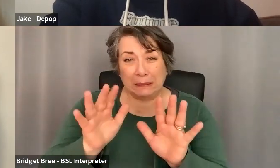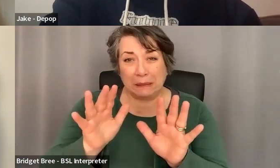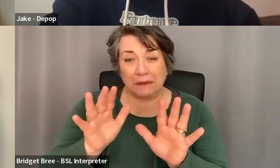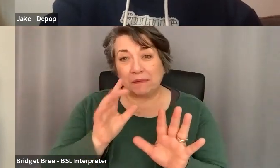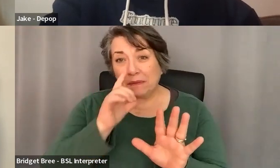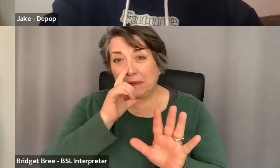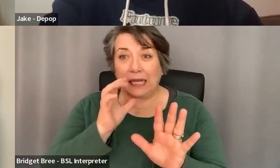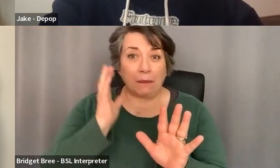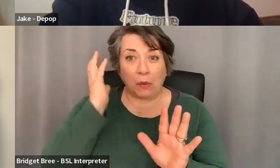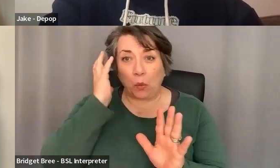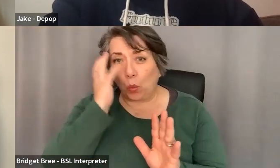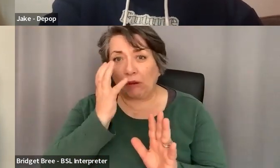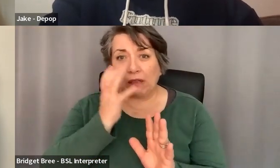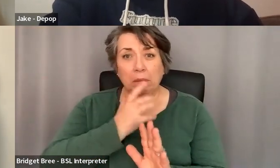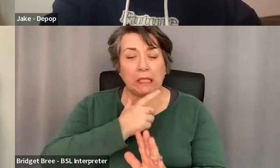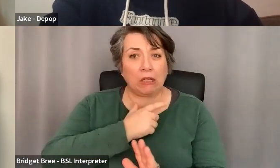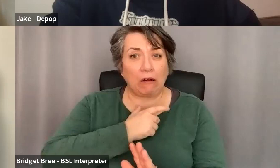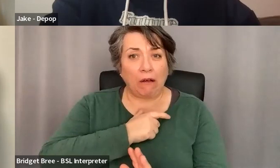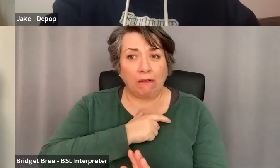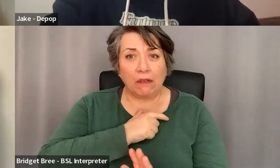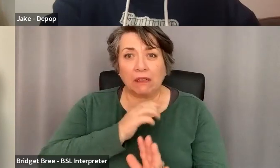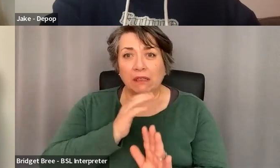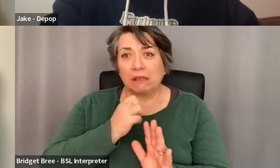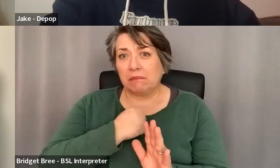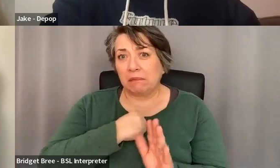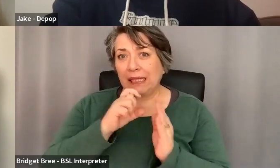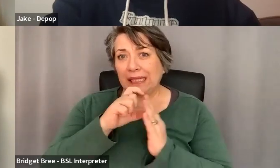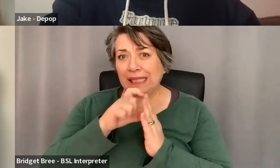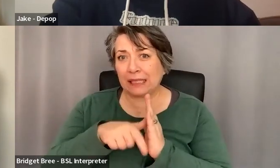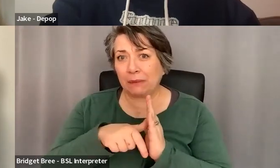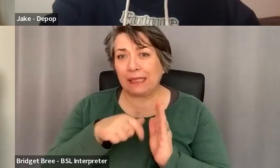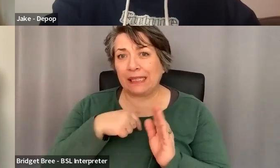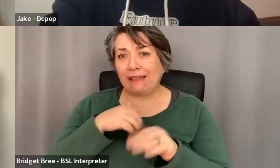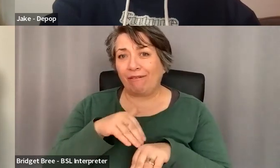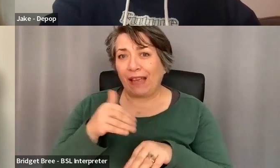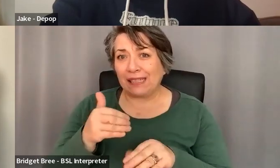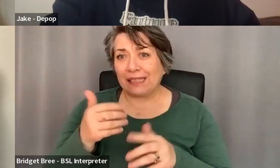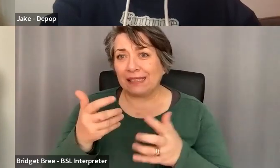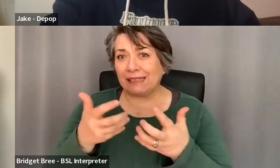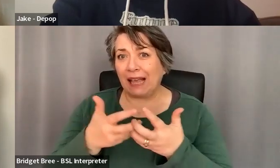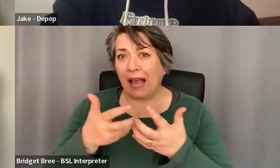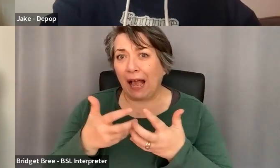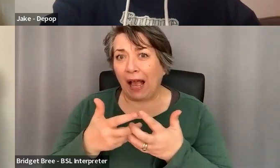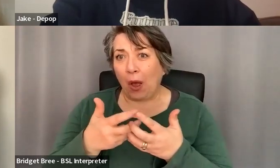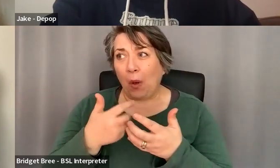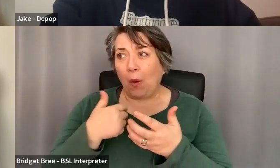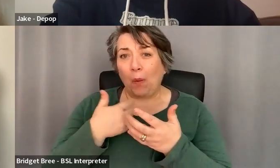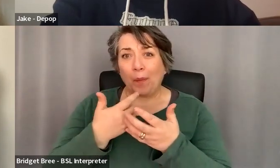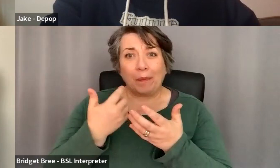bit worried that they're and the disability might affect how they how they come across, or how they perform in that interview situation. little nervous or that their disability may affect how they come across or perform in